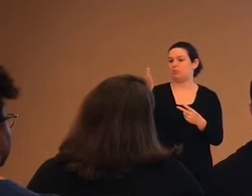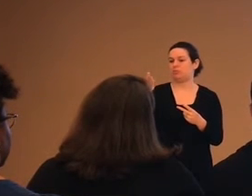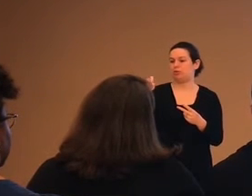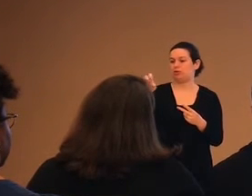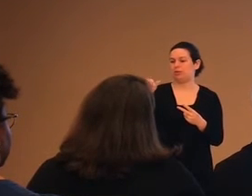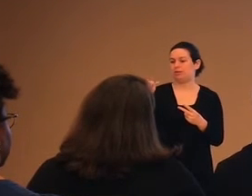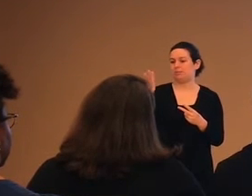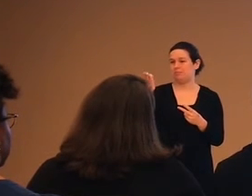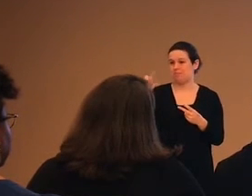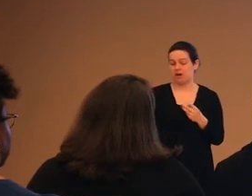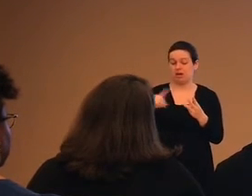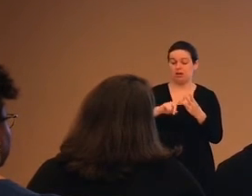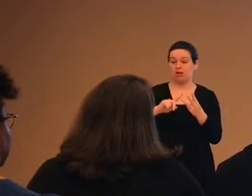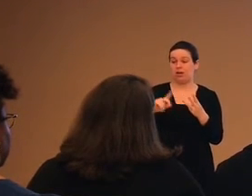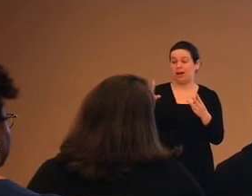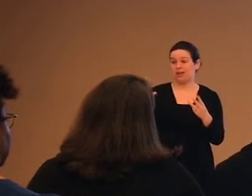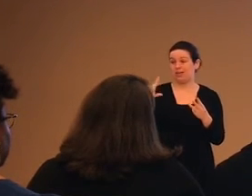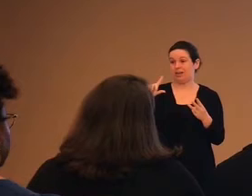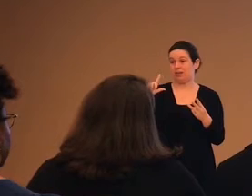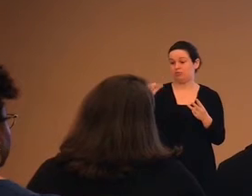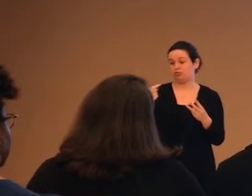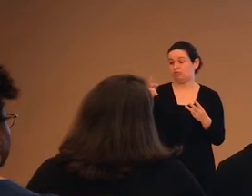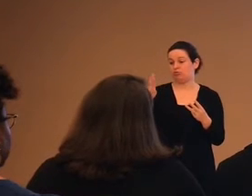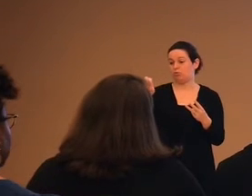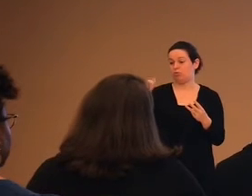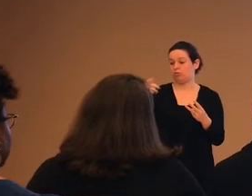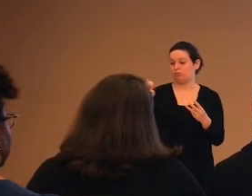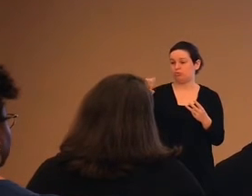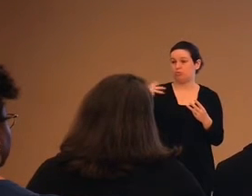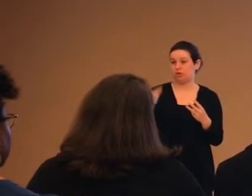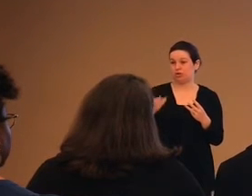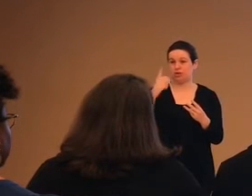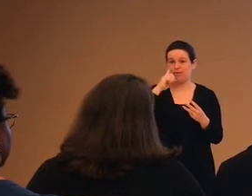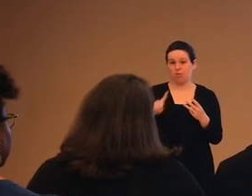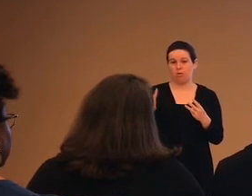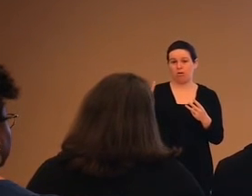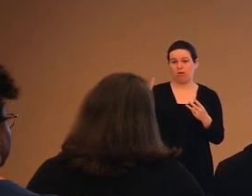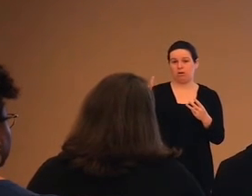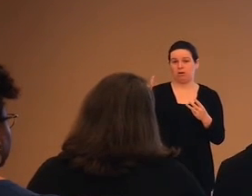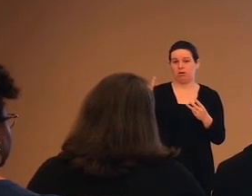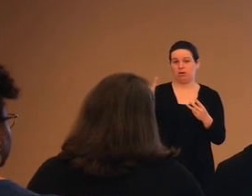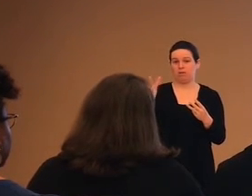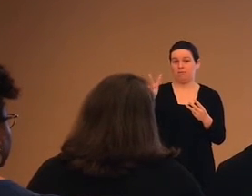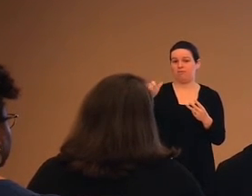Encamped with the Continental Army and then now Gateway Arch National Park in st. Louis, Missouri